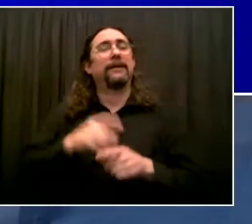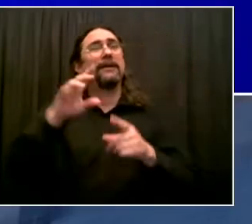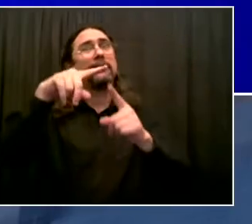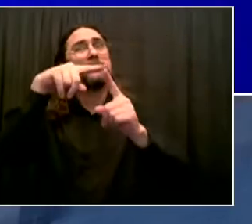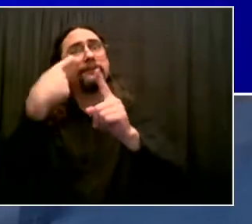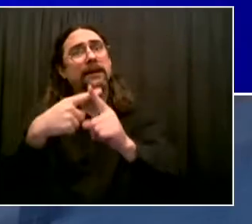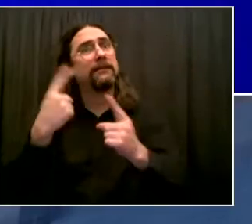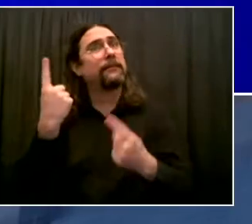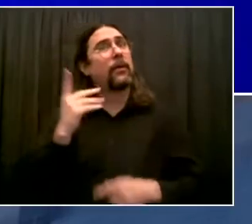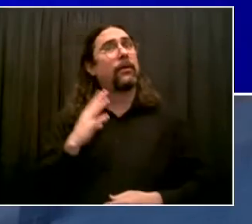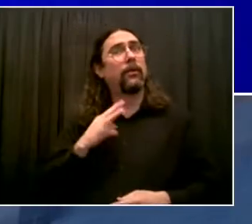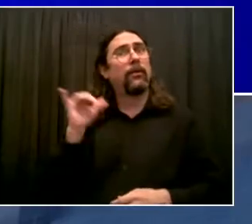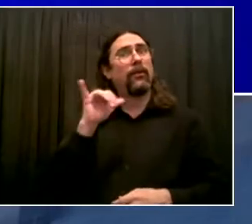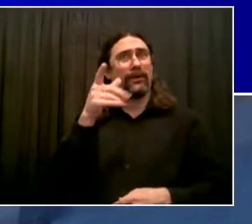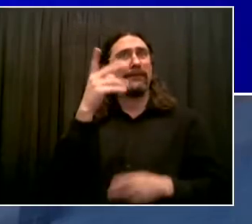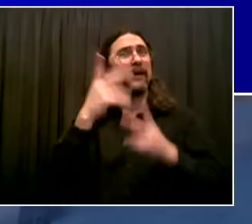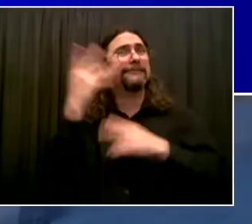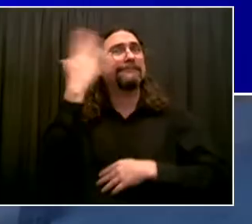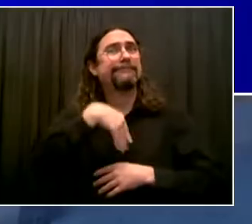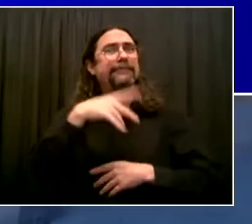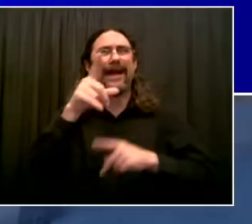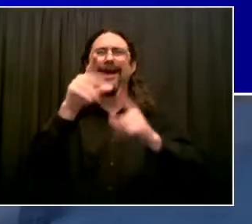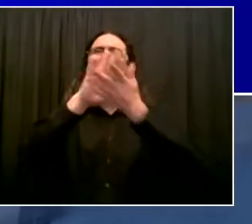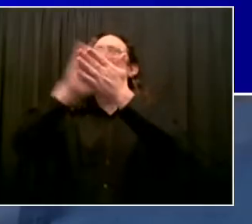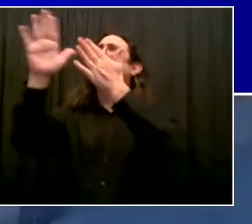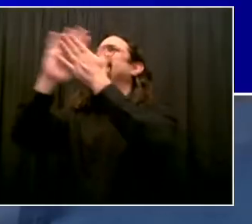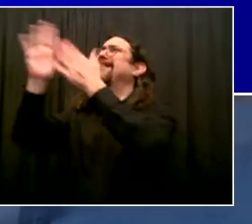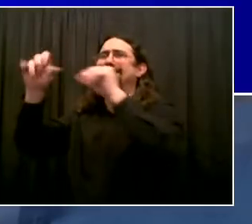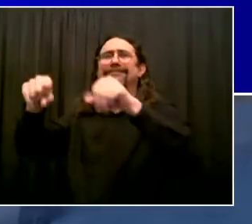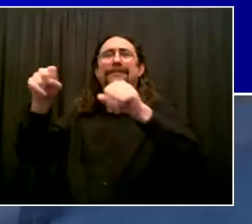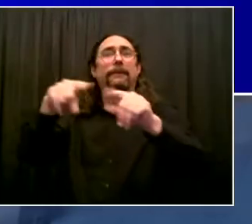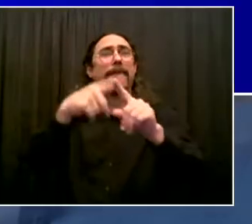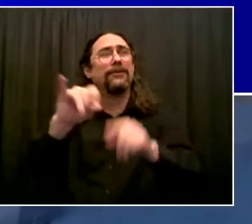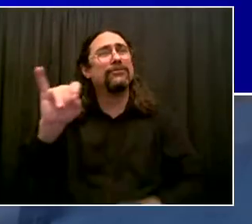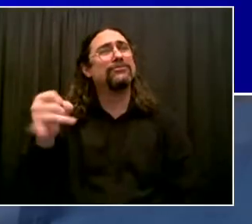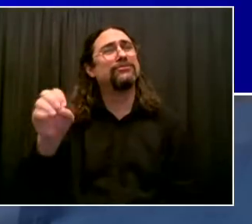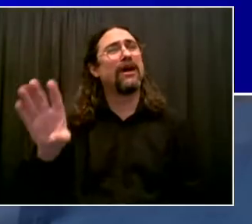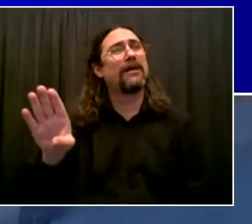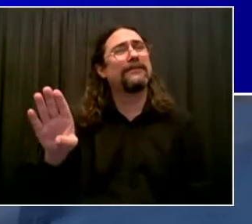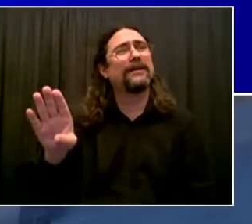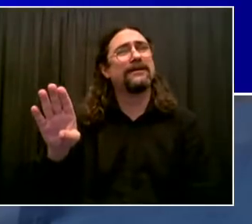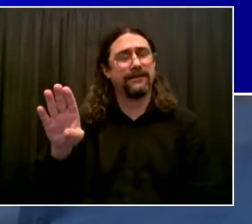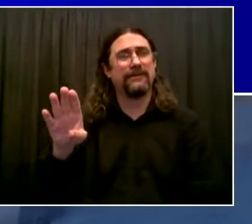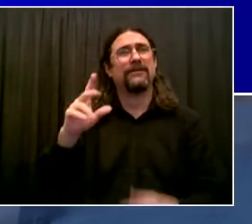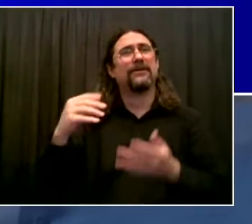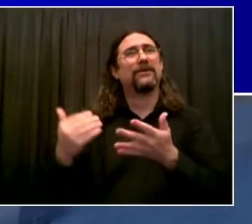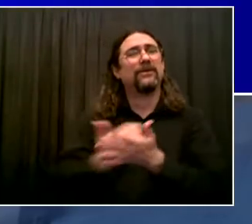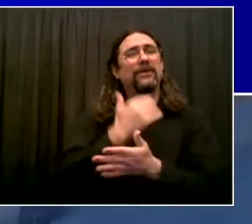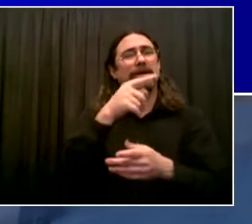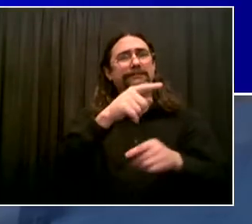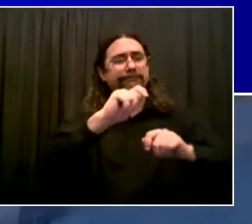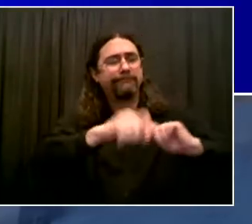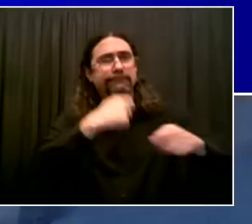ABOUT JOBS. THE MORE WE TURN TO RENEWABLE, MORE AND MORE OPPORTUNITY IN THOSE INDUSTRIES.